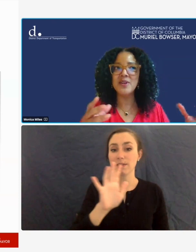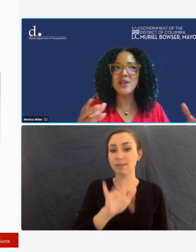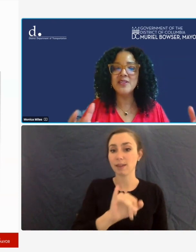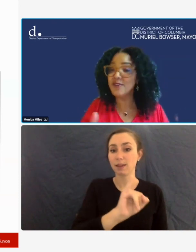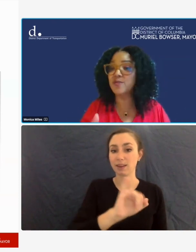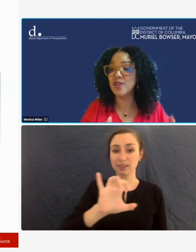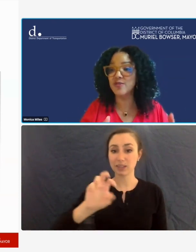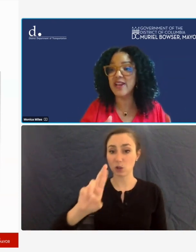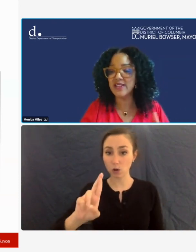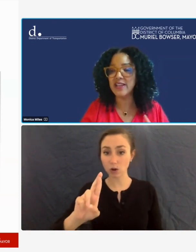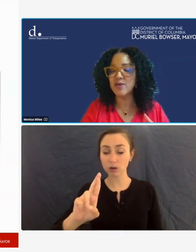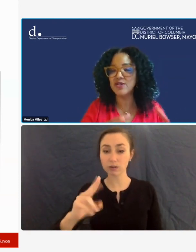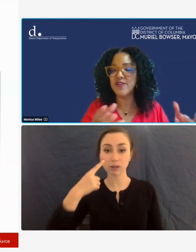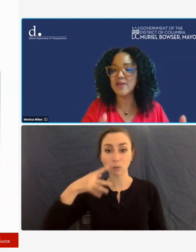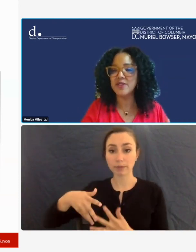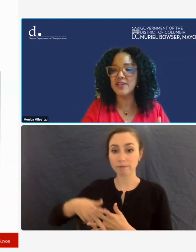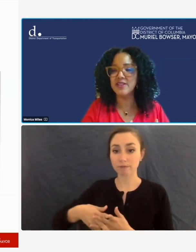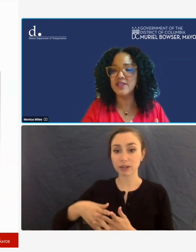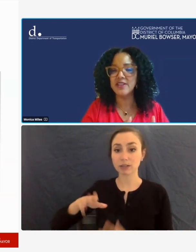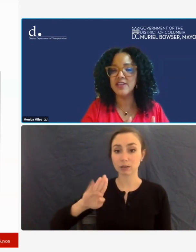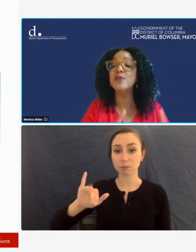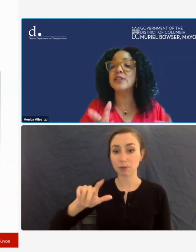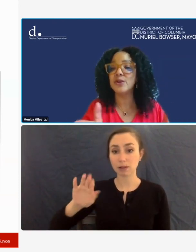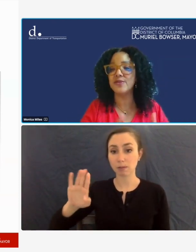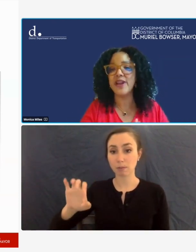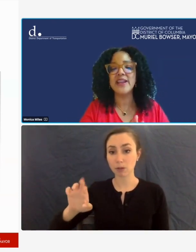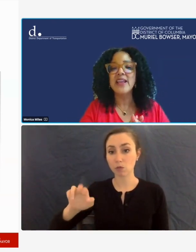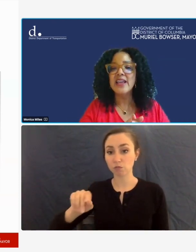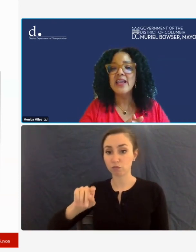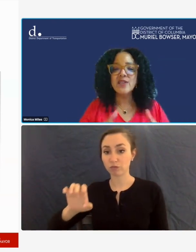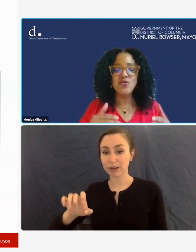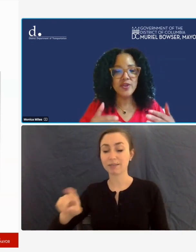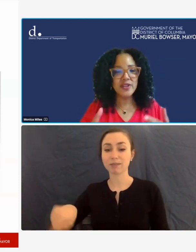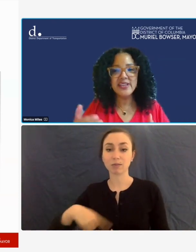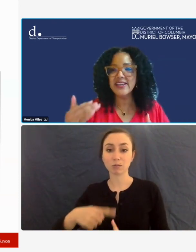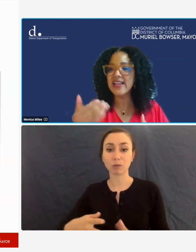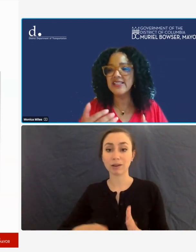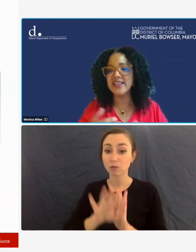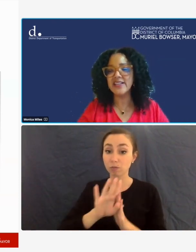the fixed billable rate like when you develop the the fully loaded rate it really can escalate it so